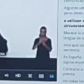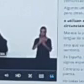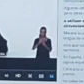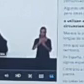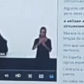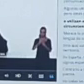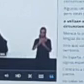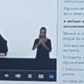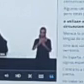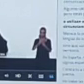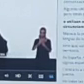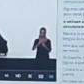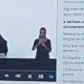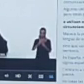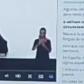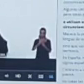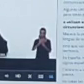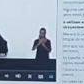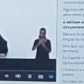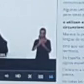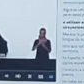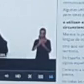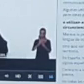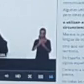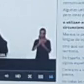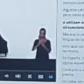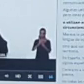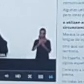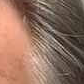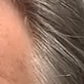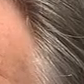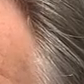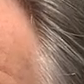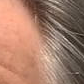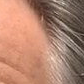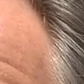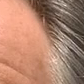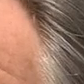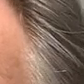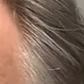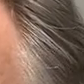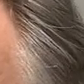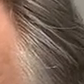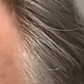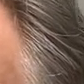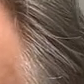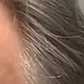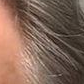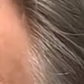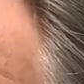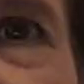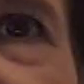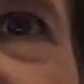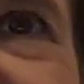Since the start of the project in 2016, over 800 students have completed courses.